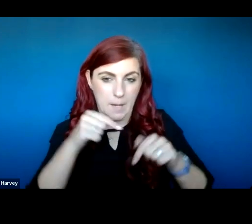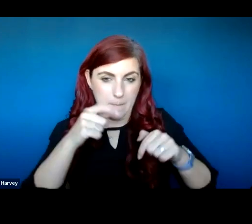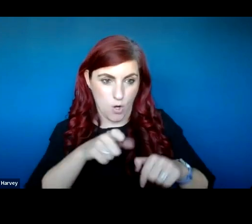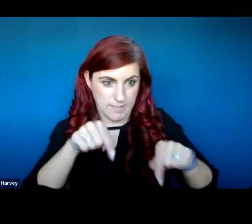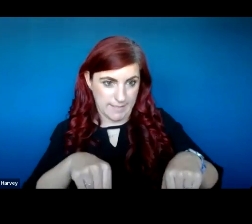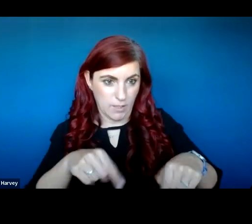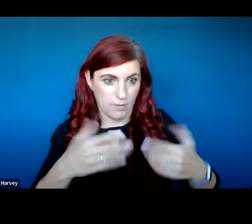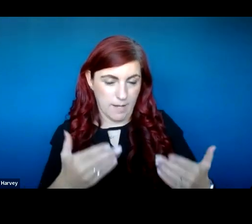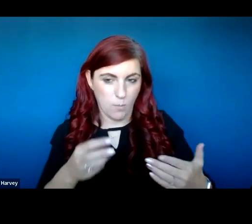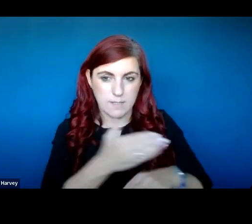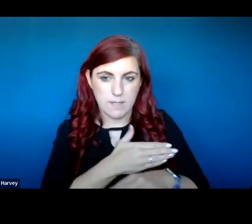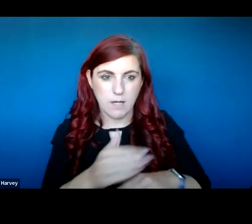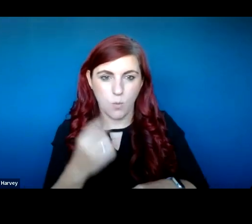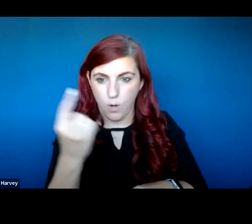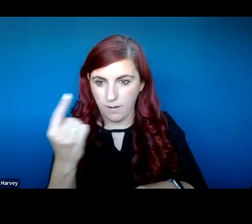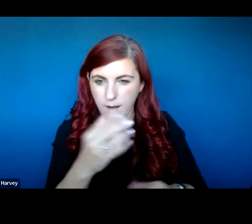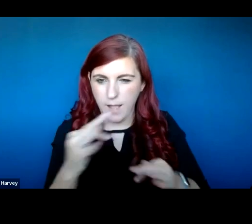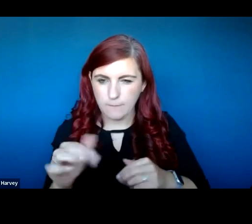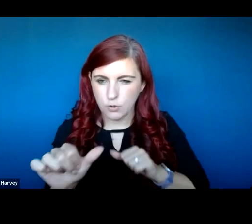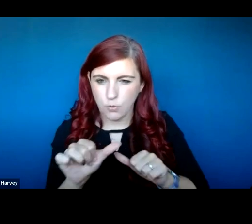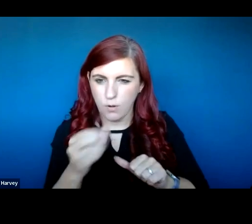going to begin at 1pm after a short lunch break.